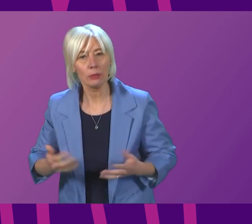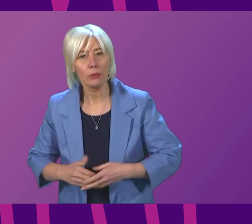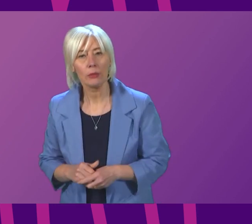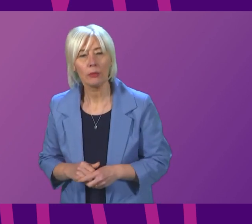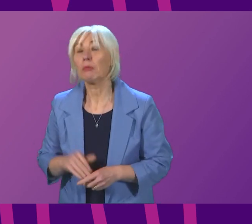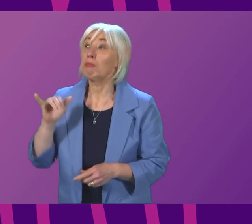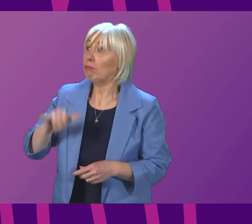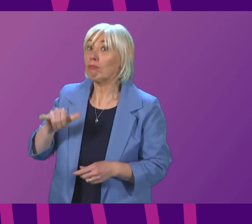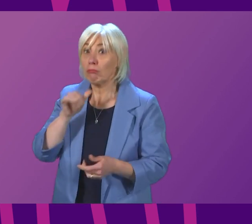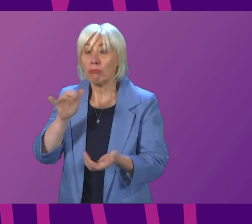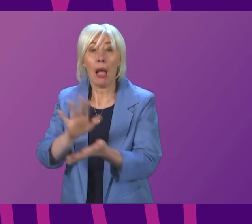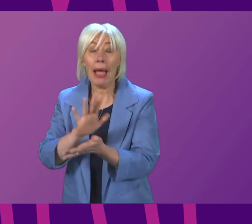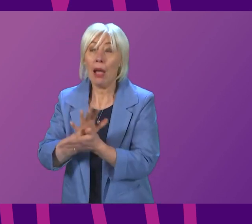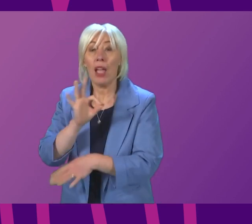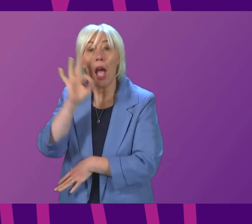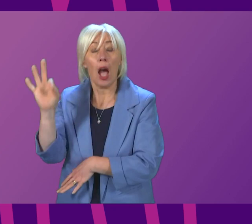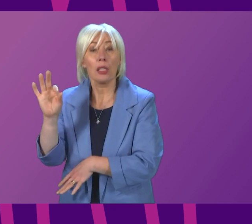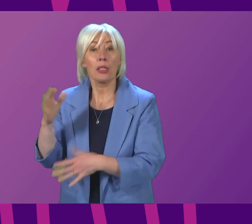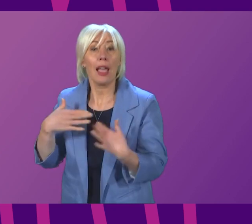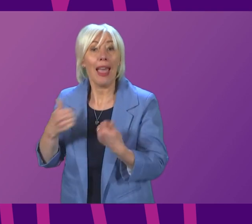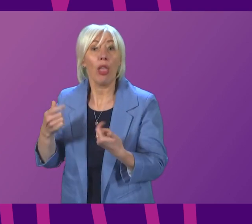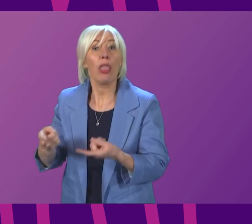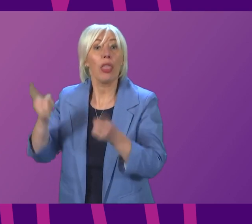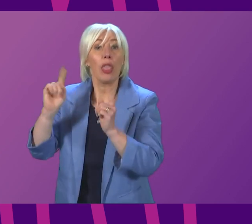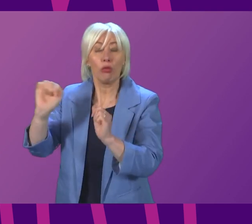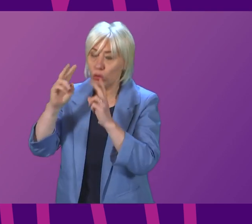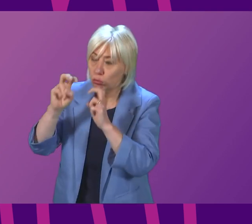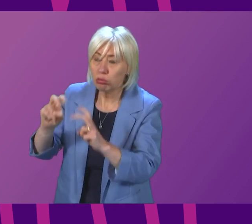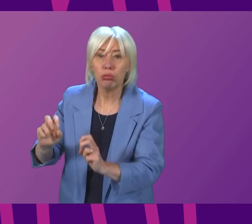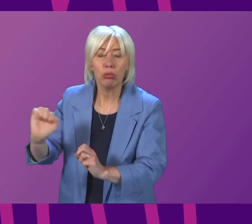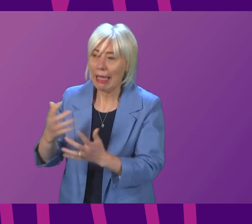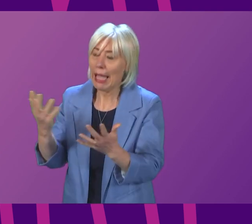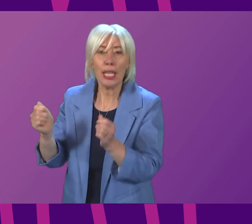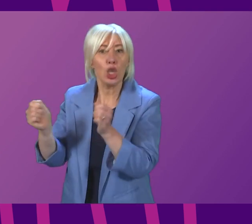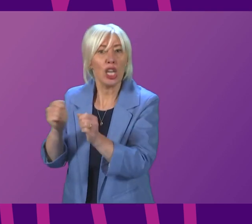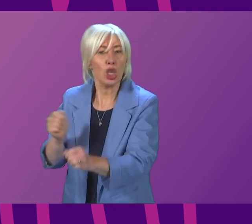I am happy to ask the Cabinet Secretary for Health and social Care to look at that to see whether any changes require to be made.